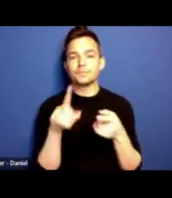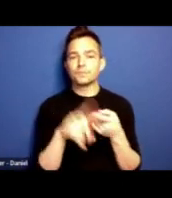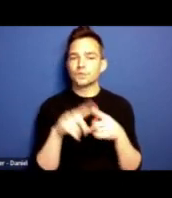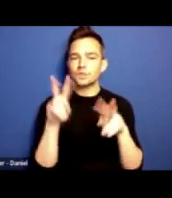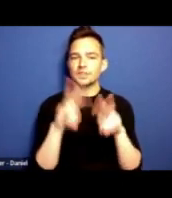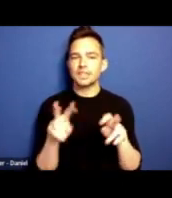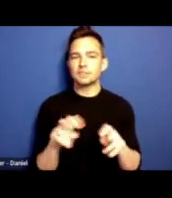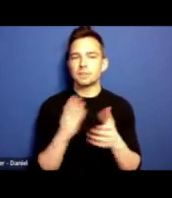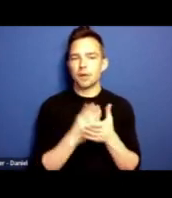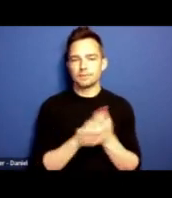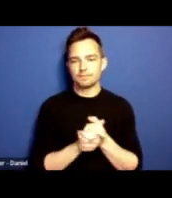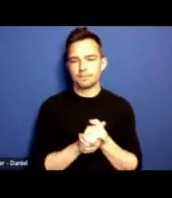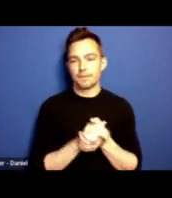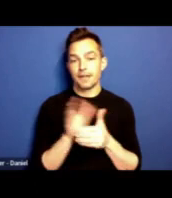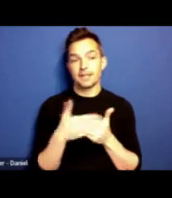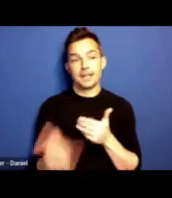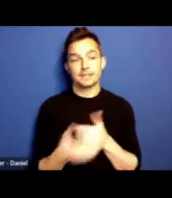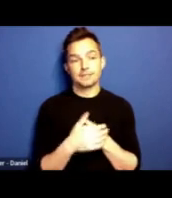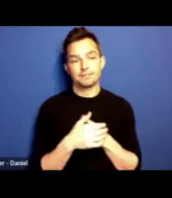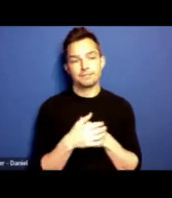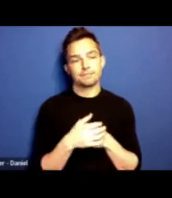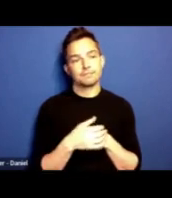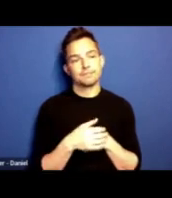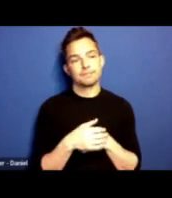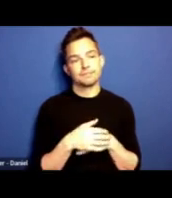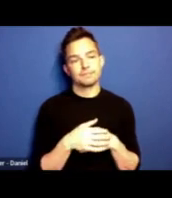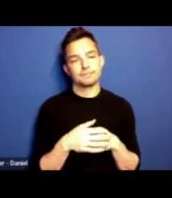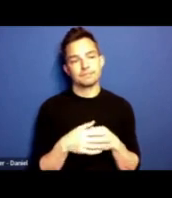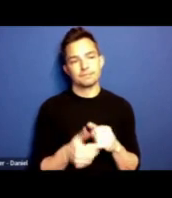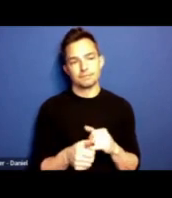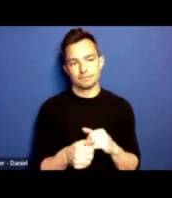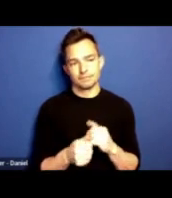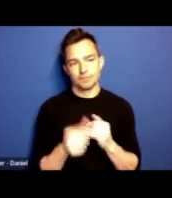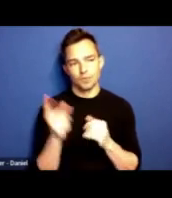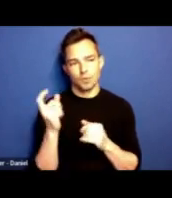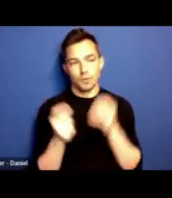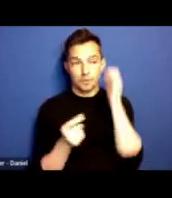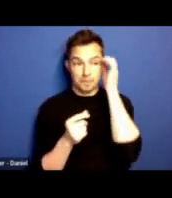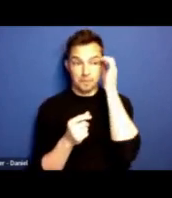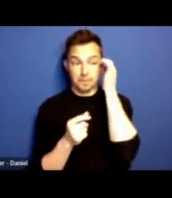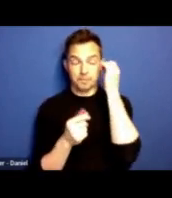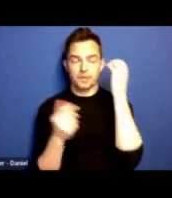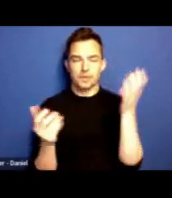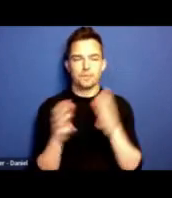portion. Next. And one more. So what that screener does it's